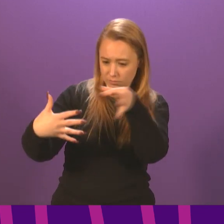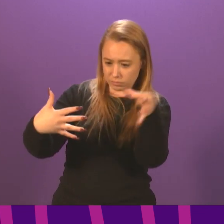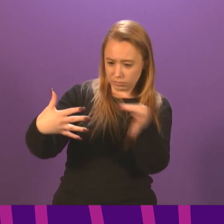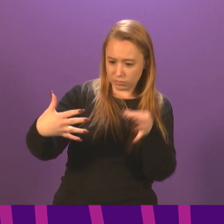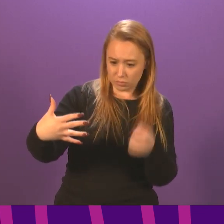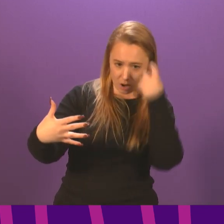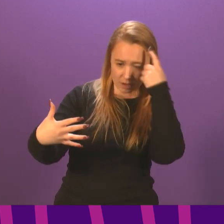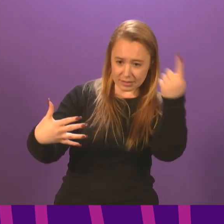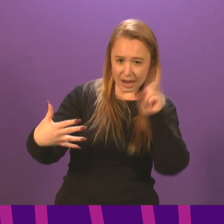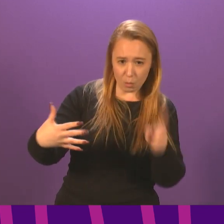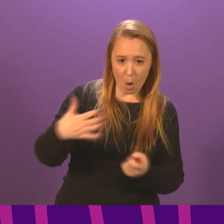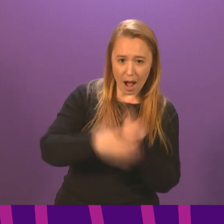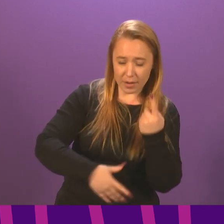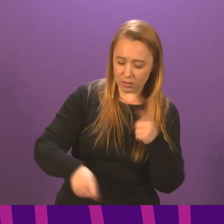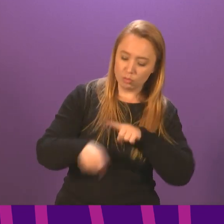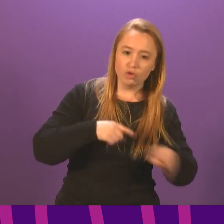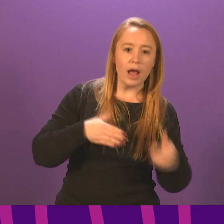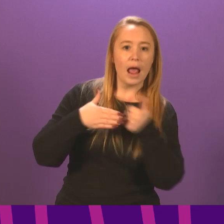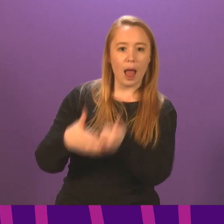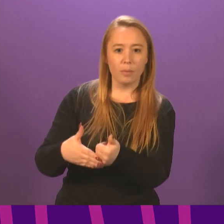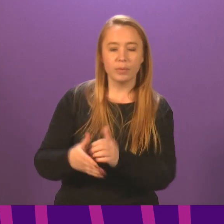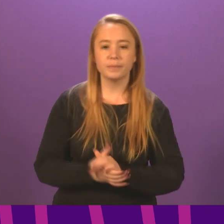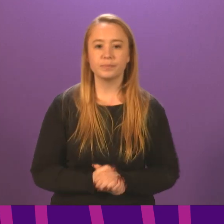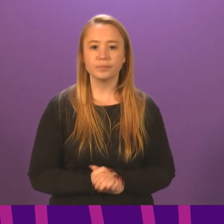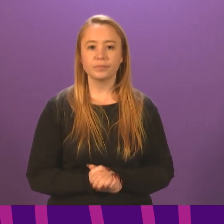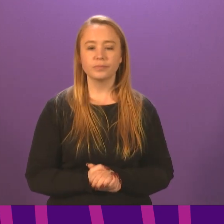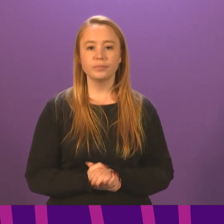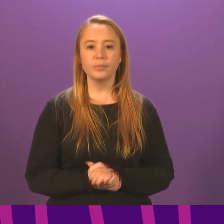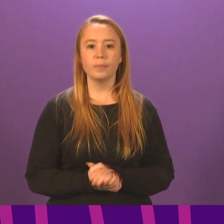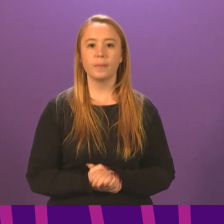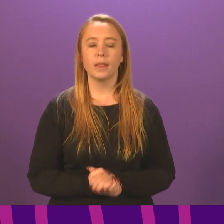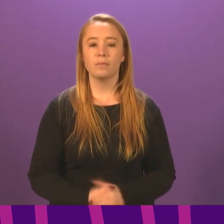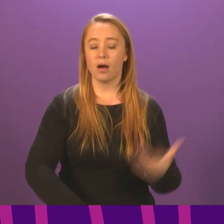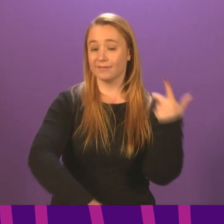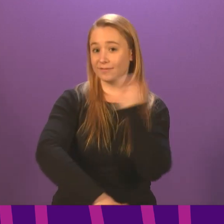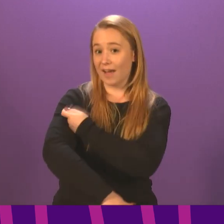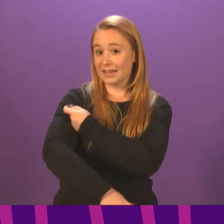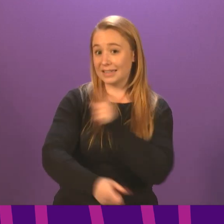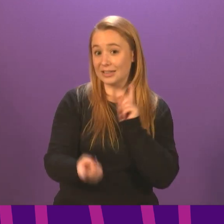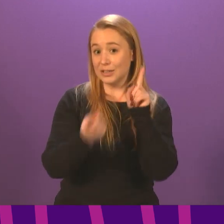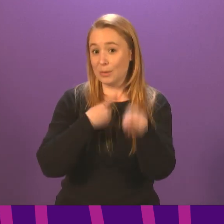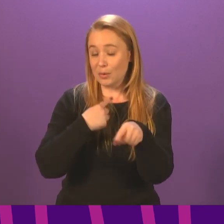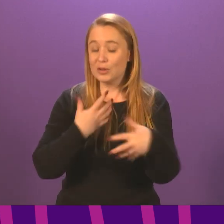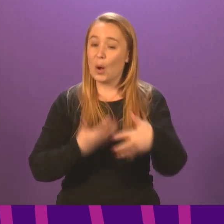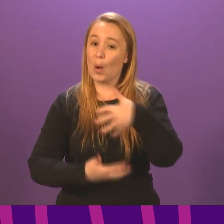My answer to the vaccine question is probably slightly more complicated. The Government